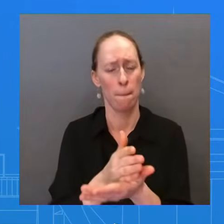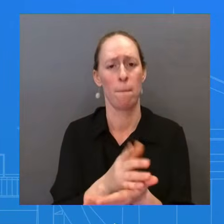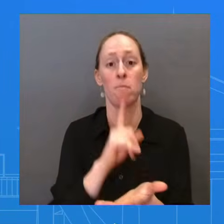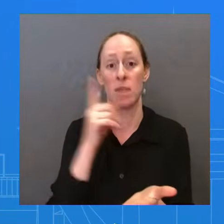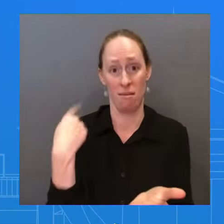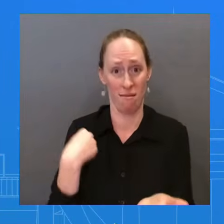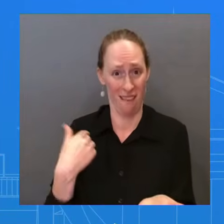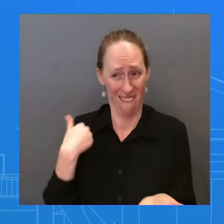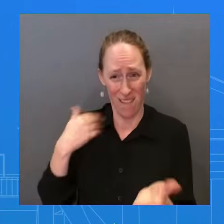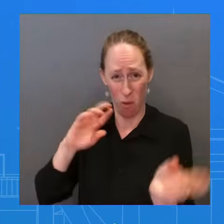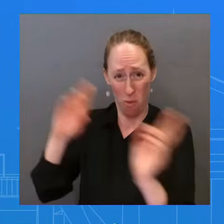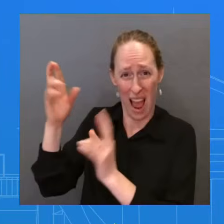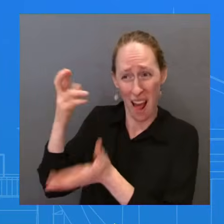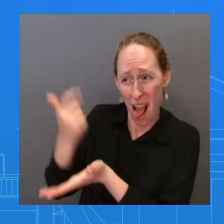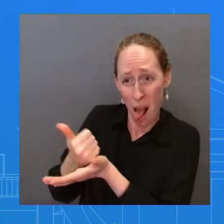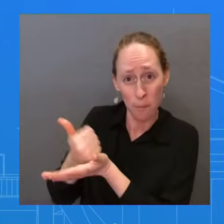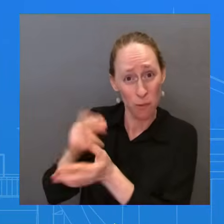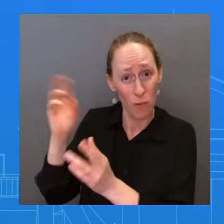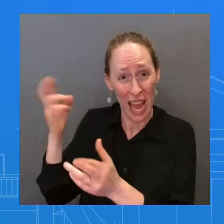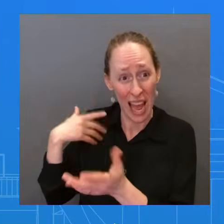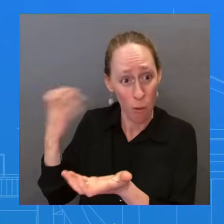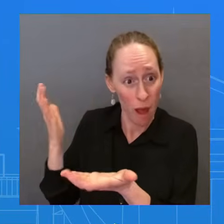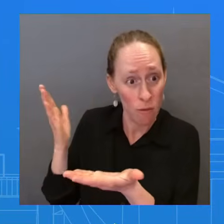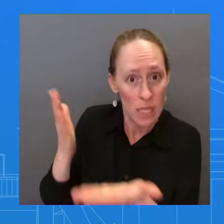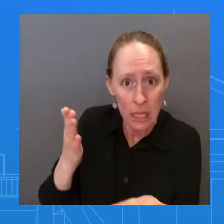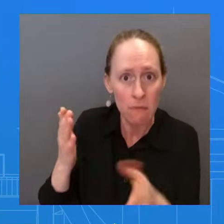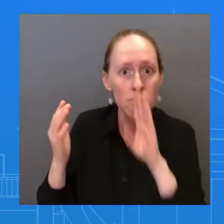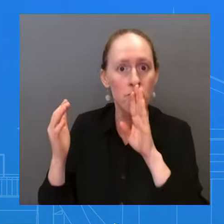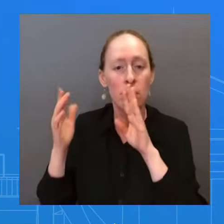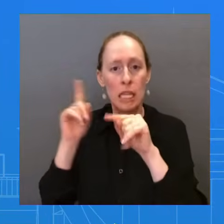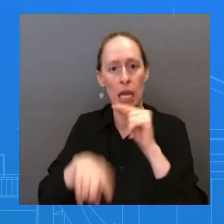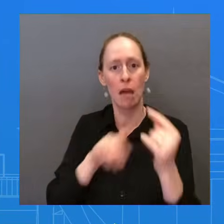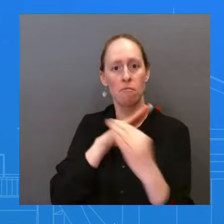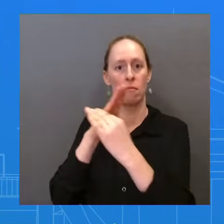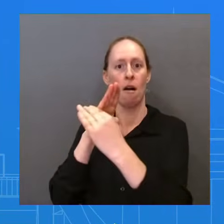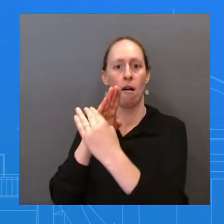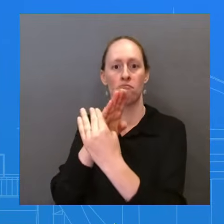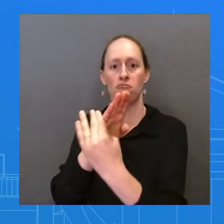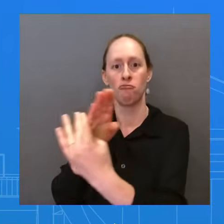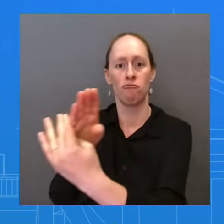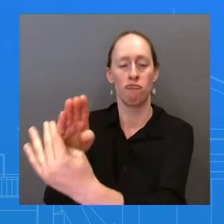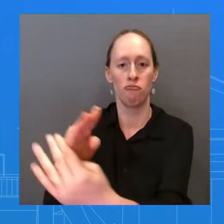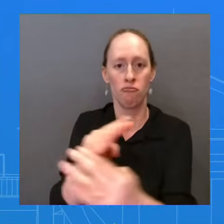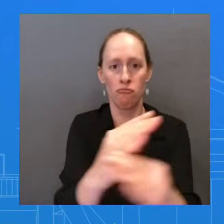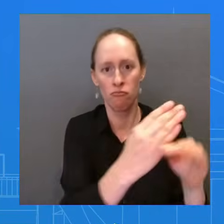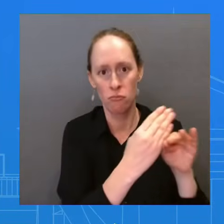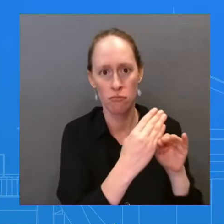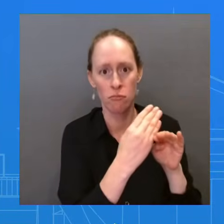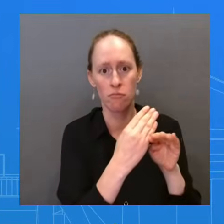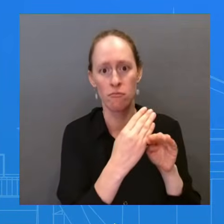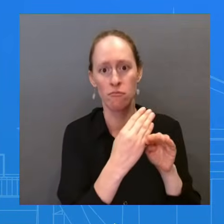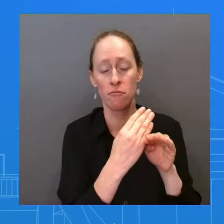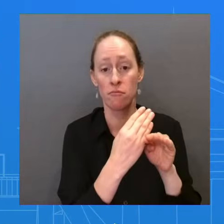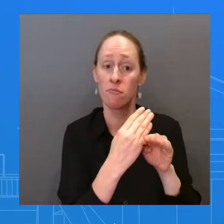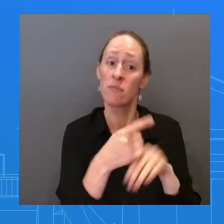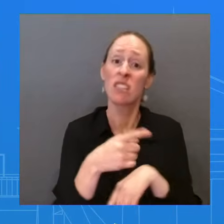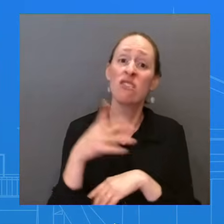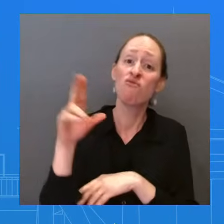so it's highly unfortunate that they chose to walk away. We want them to take the opportunity for peace seriously. We're certainly serious about it.